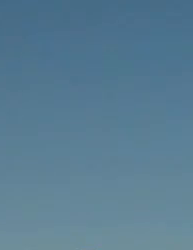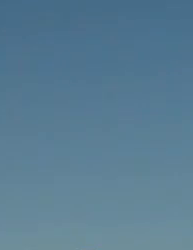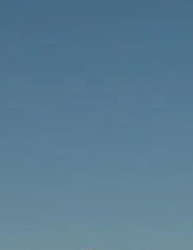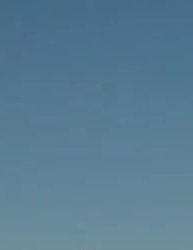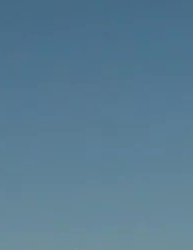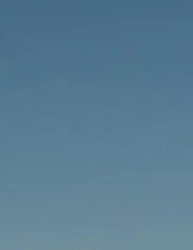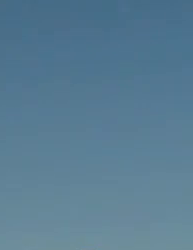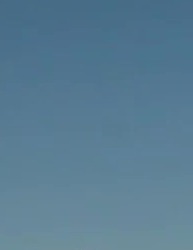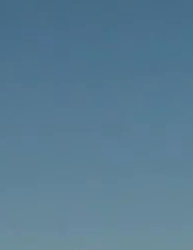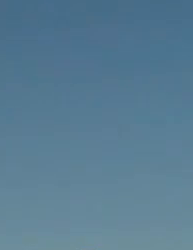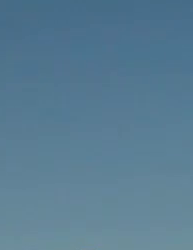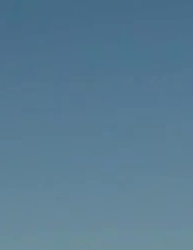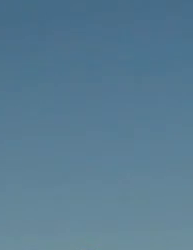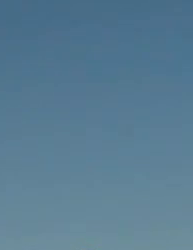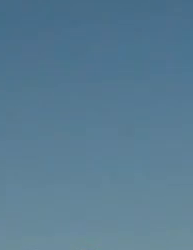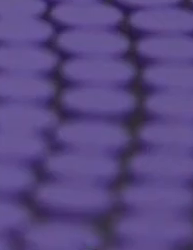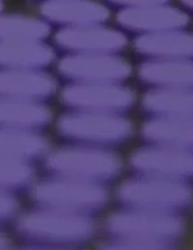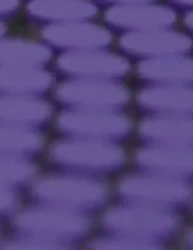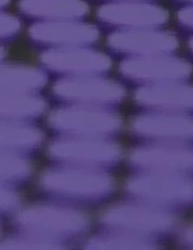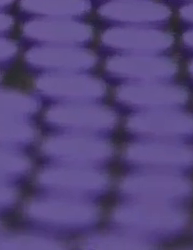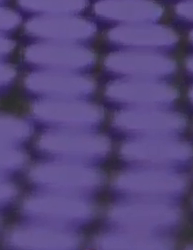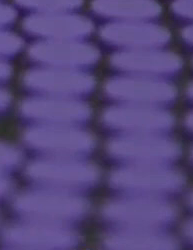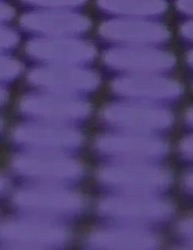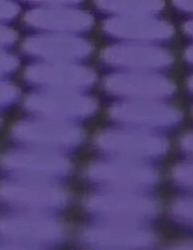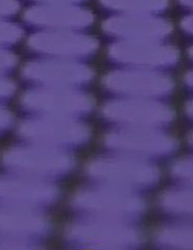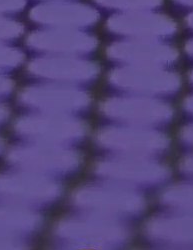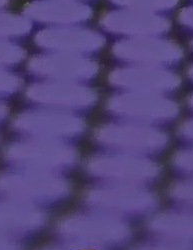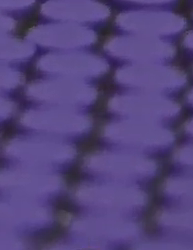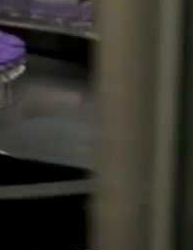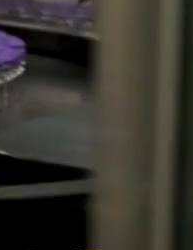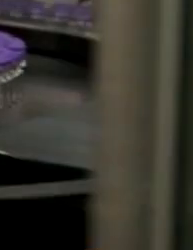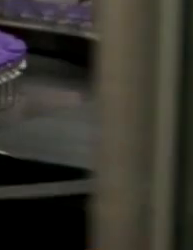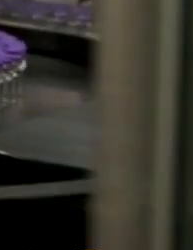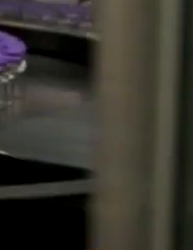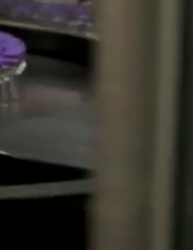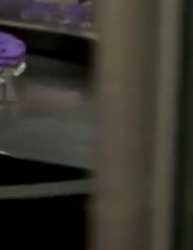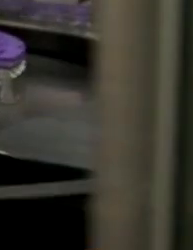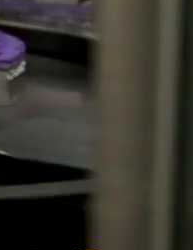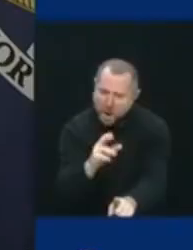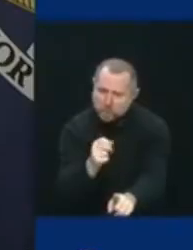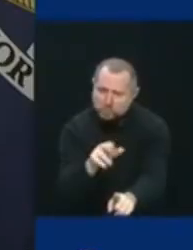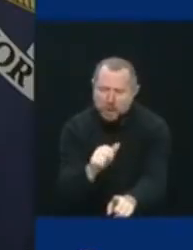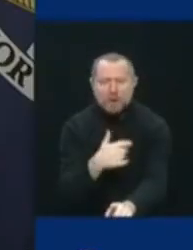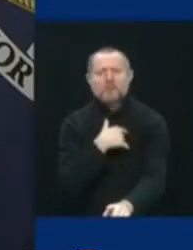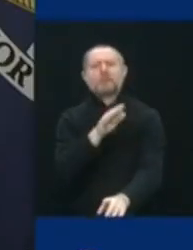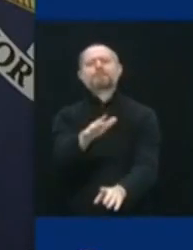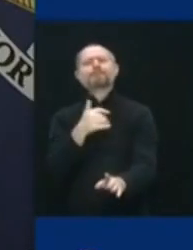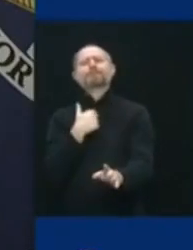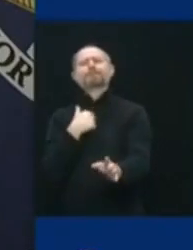A DRAMATIC REVERSE COURSE. HE SAYS HE CHANGED HIS MIND AFTER THE FEDERAL GOVERNMENT SAID IT WOULD INCREASE THE STATE'S VACCINE ALLOTMENT BY